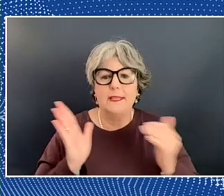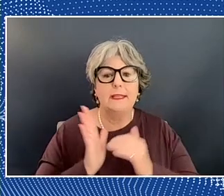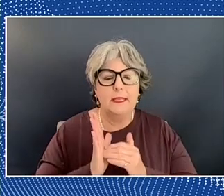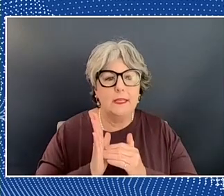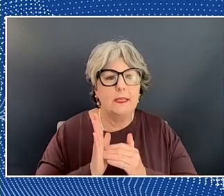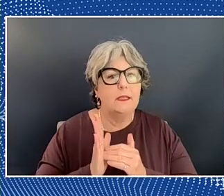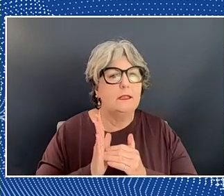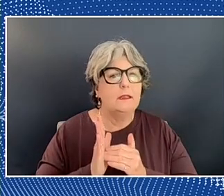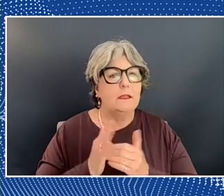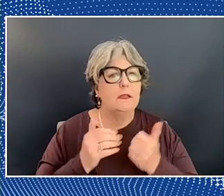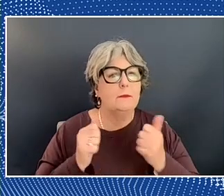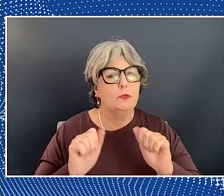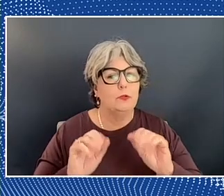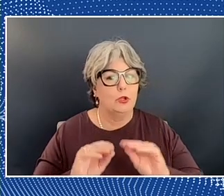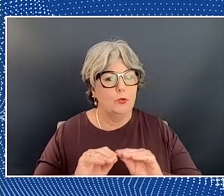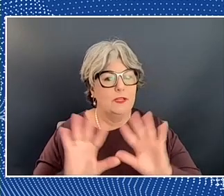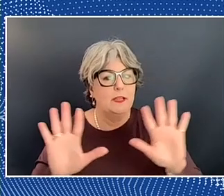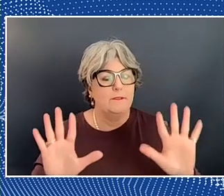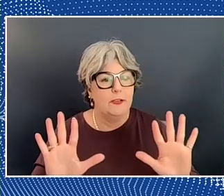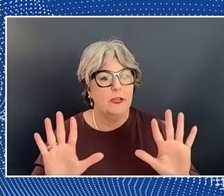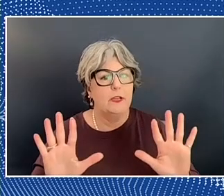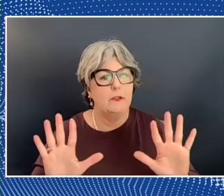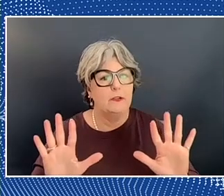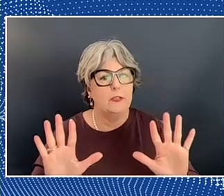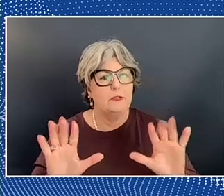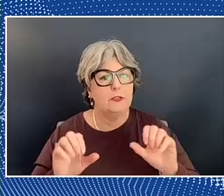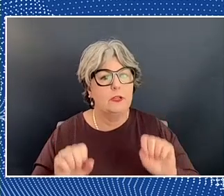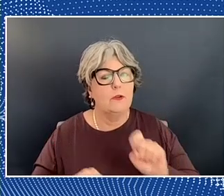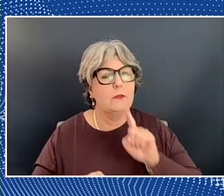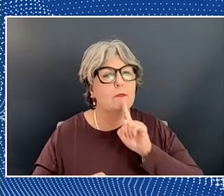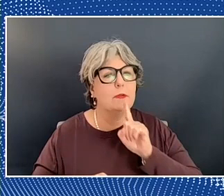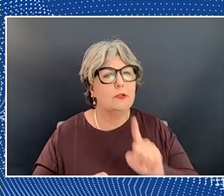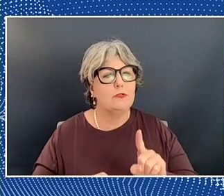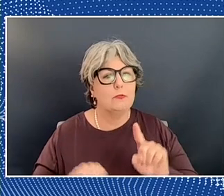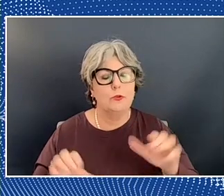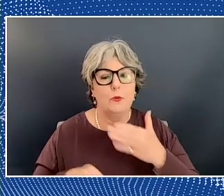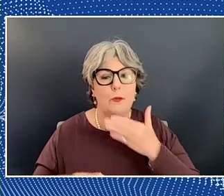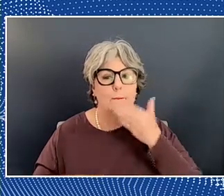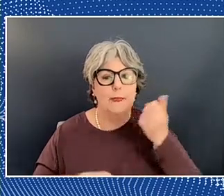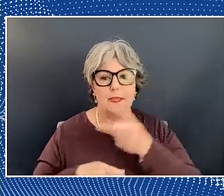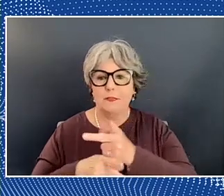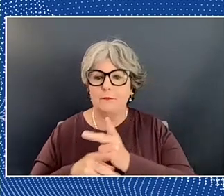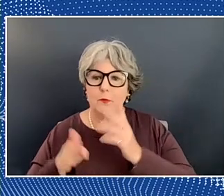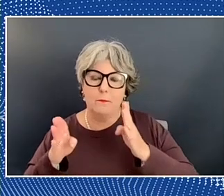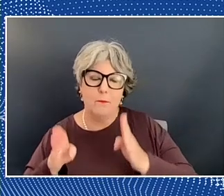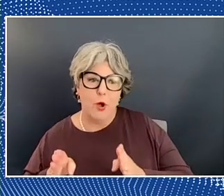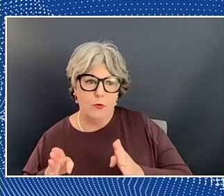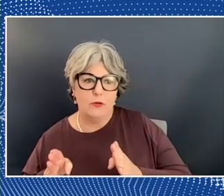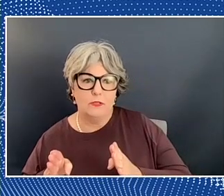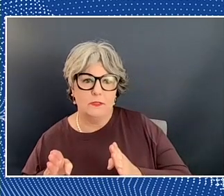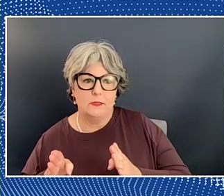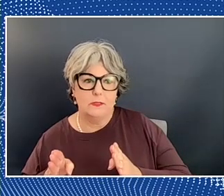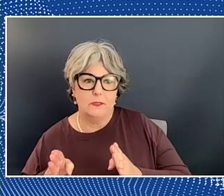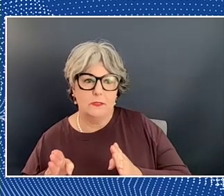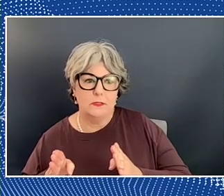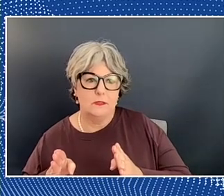clarification on this so we can just, you know, make sure that we're doing what's best for borrowers. So- and I'm really thinking about the